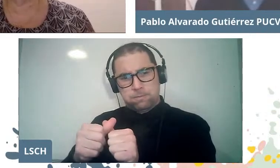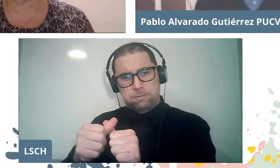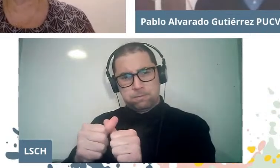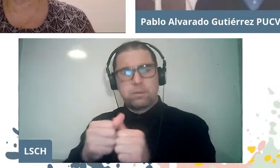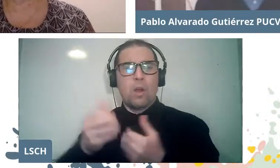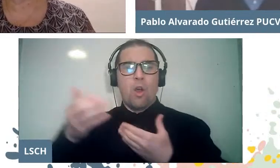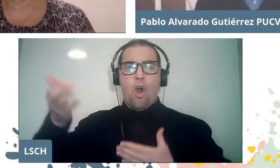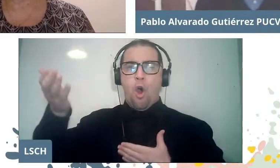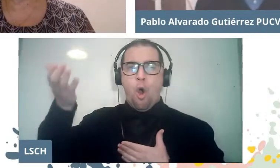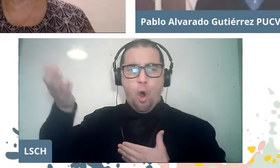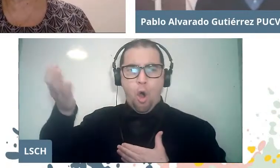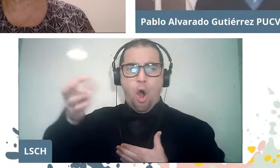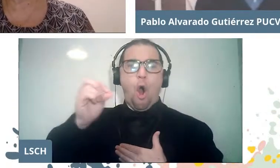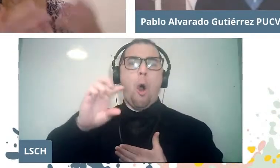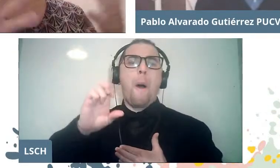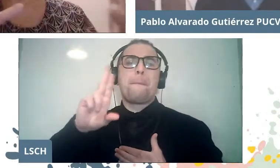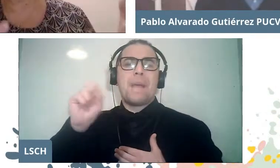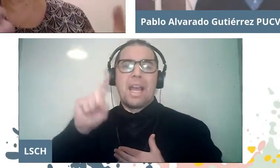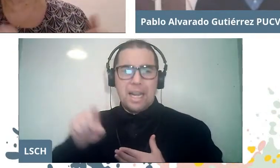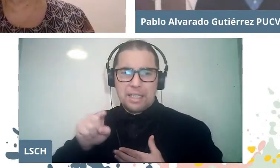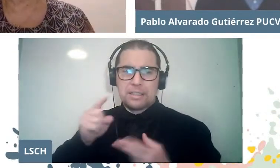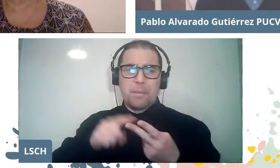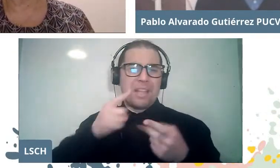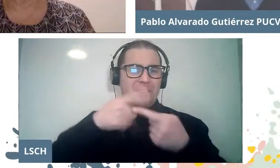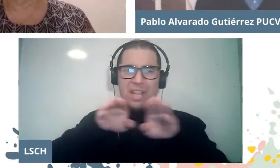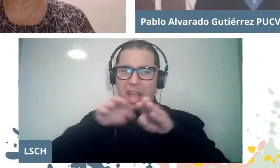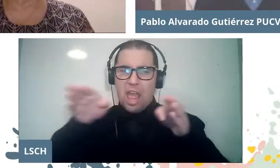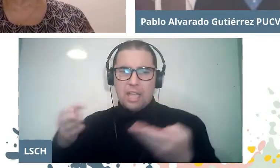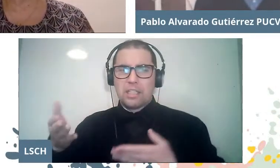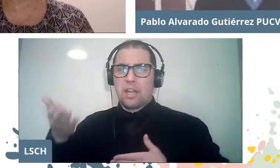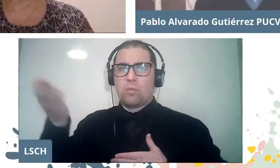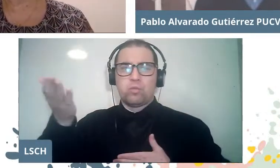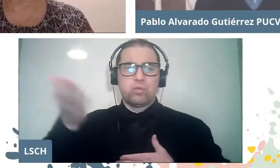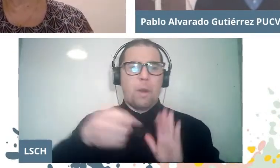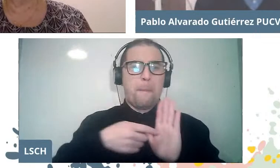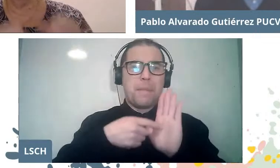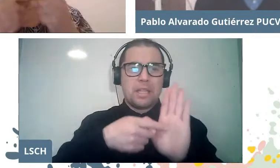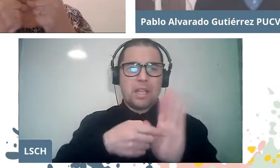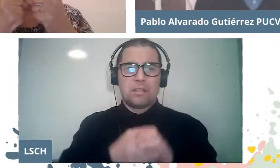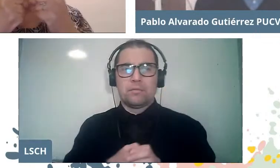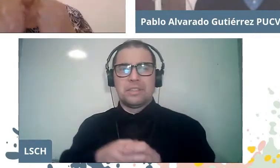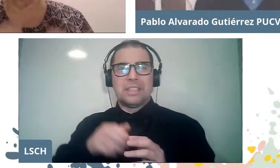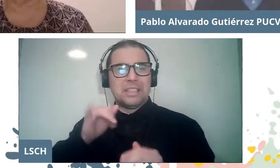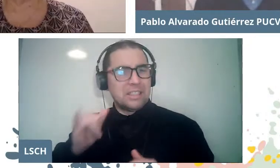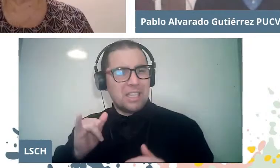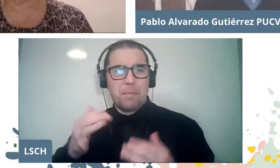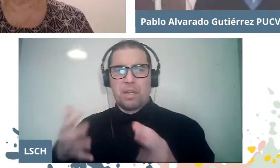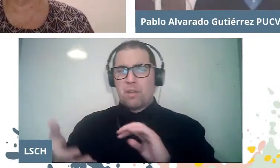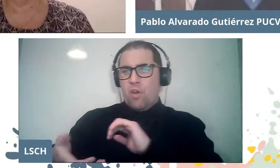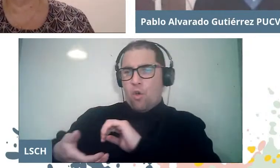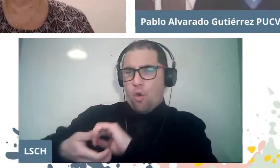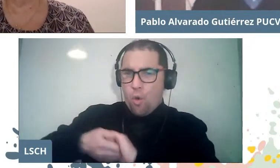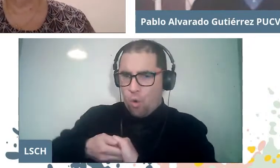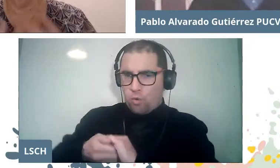and in various stages, and always strong together, supporting us.